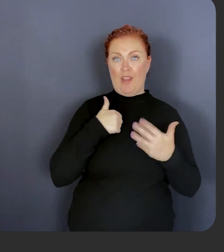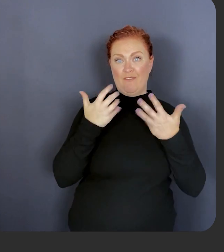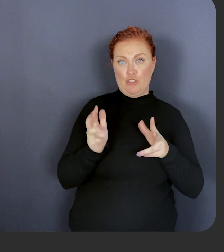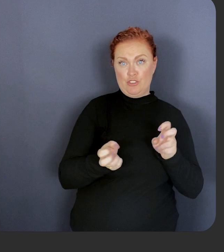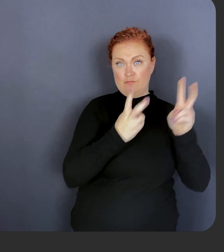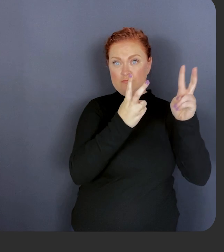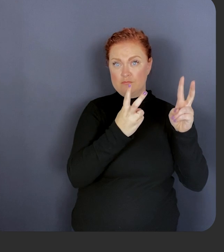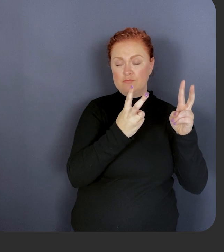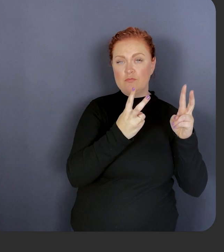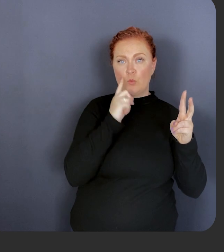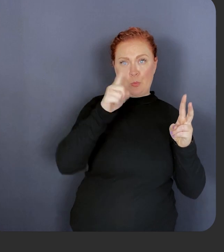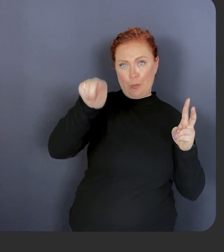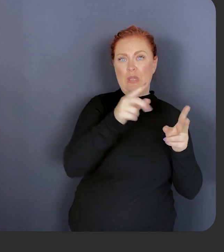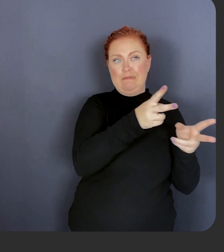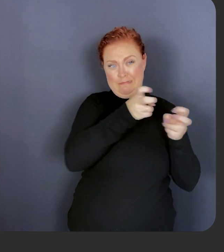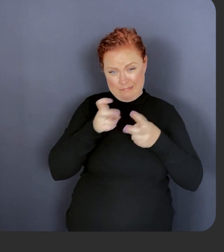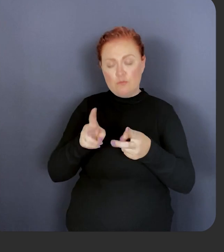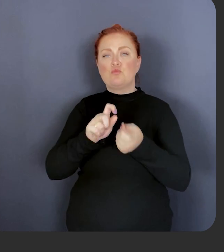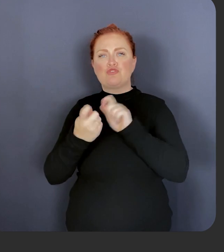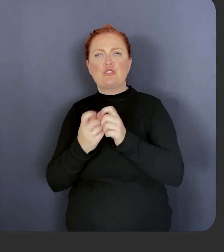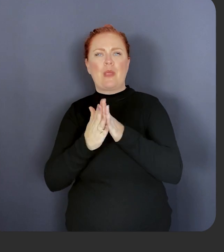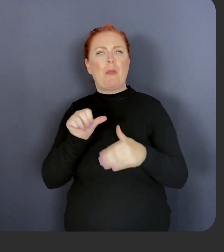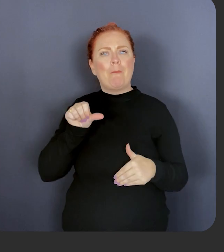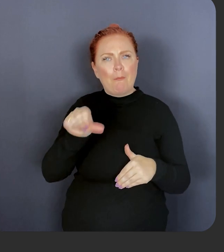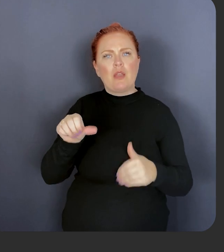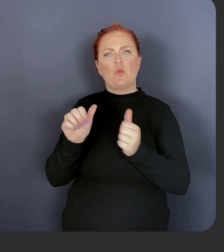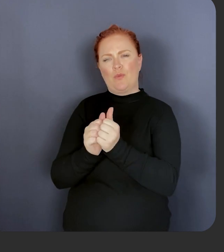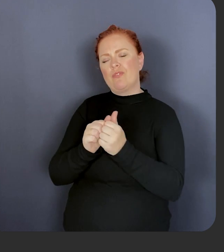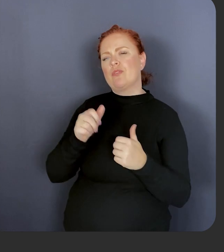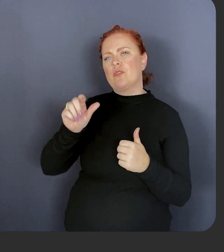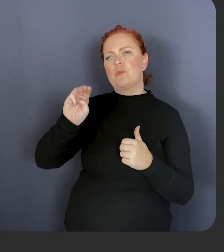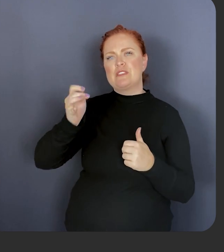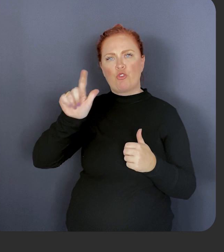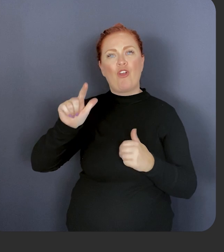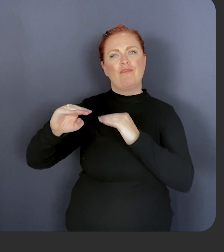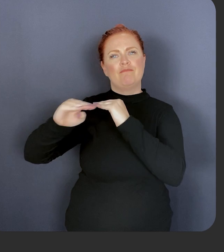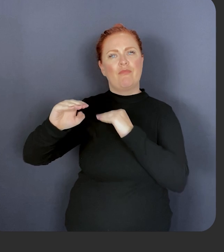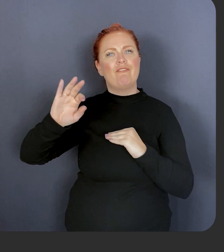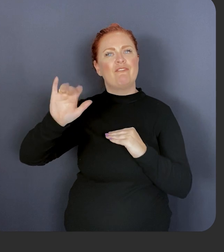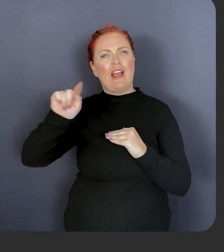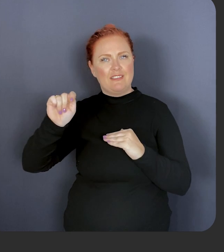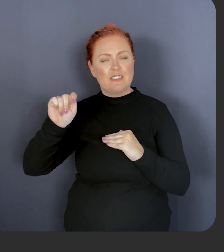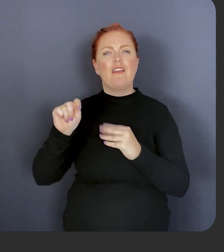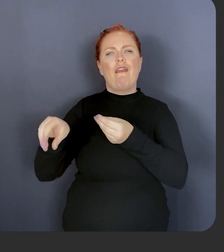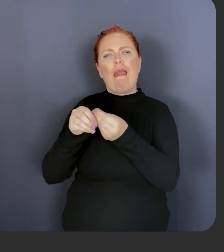we're changing this to a button with Angular Material flat styling. Just coloring it a little bit, and then